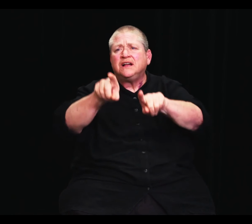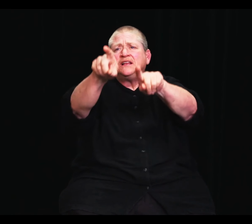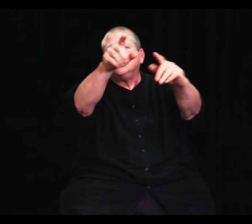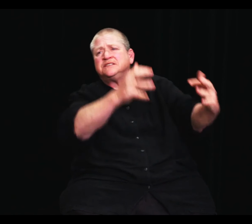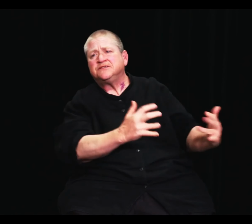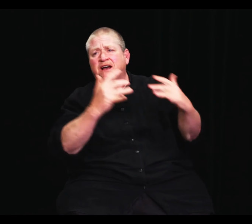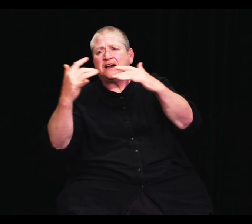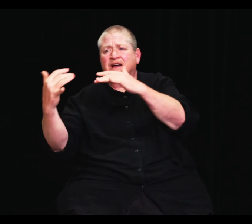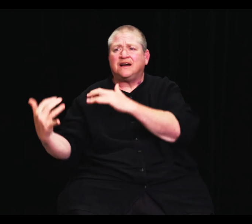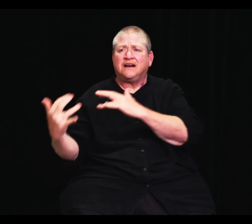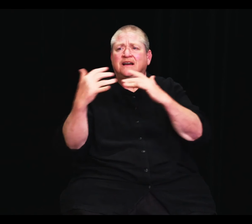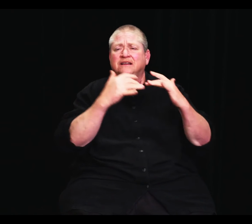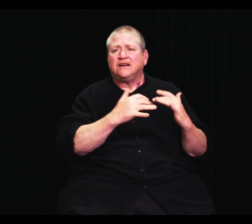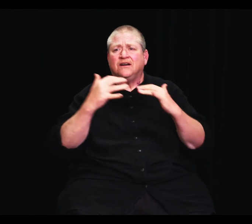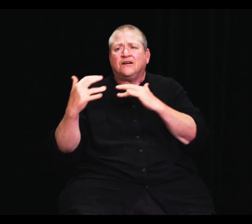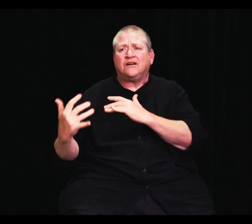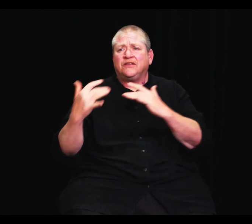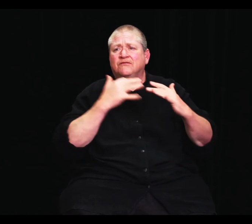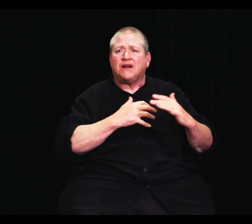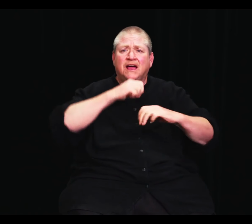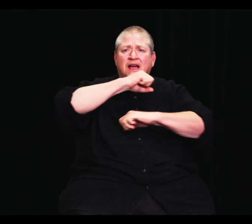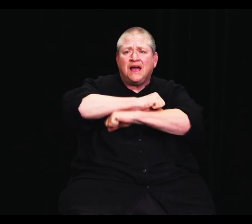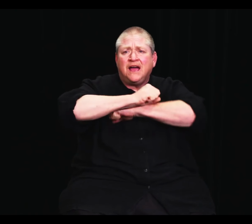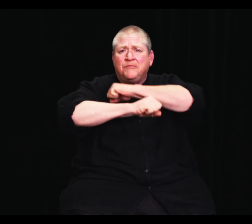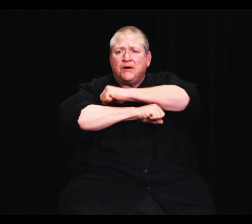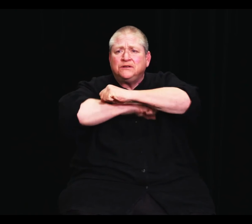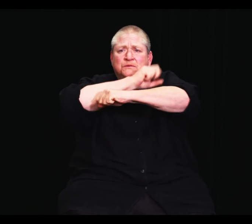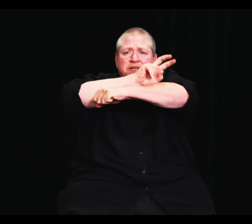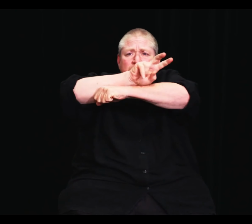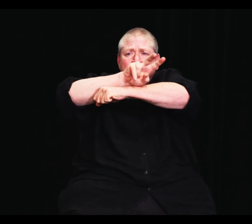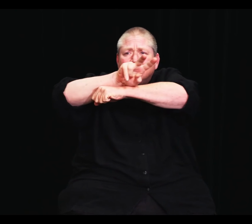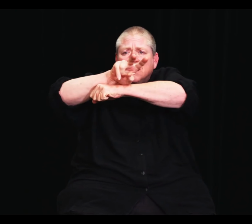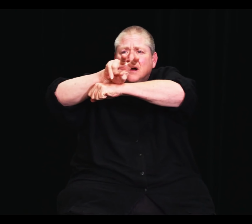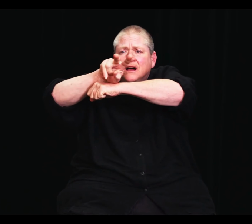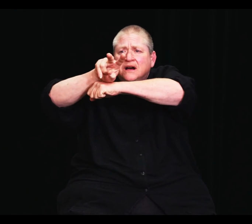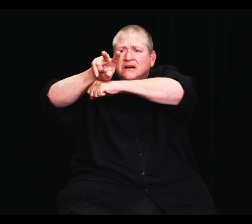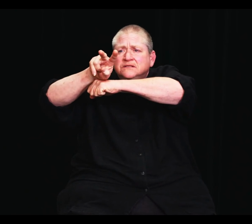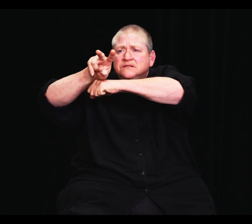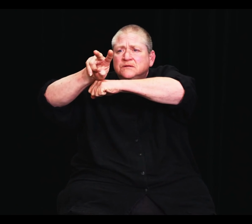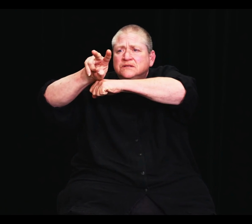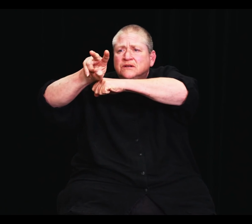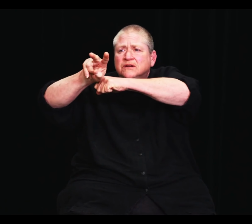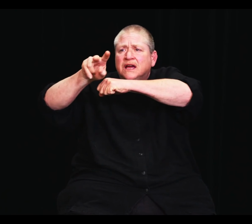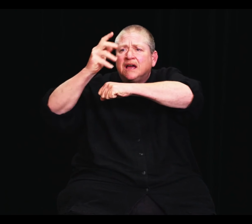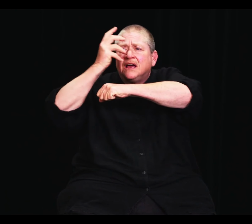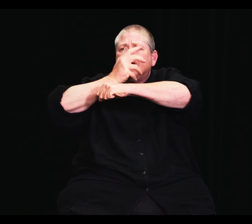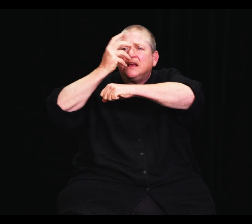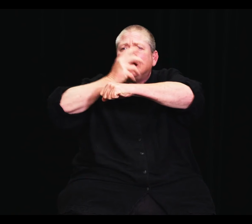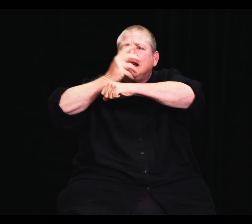Whose broad stripes and bright stars thru the perilous fight